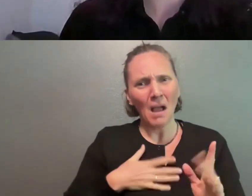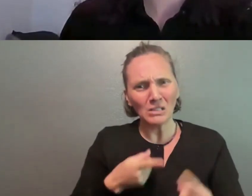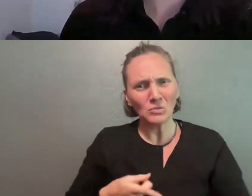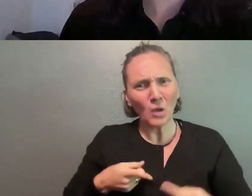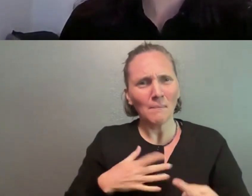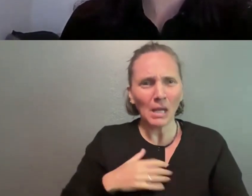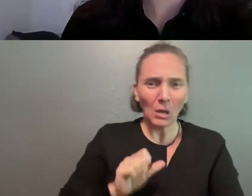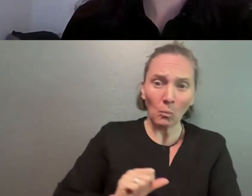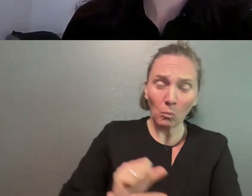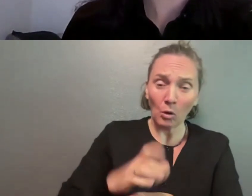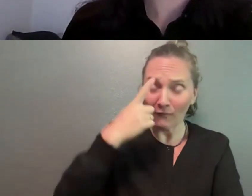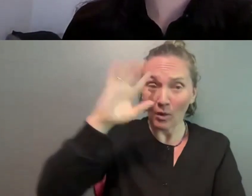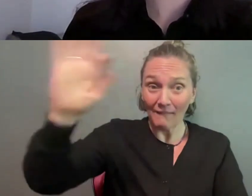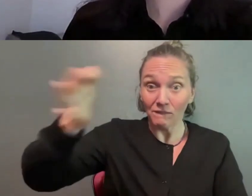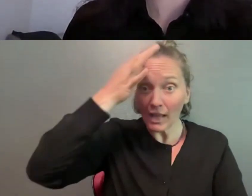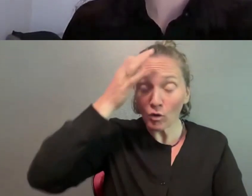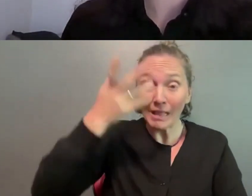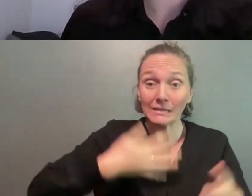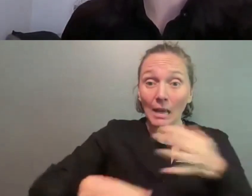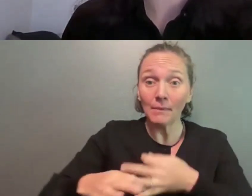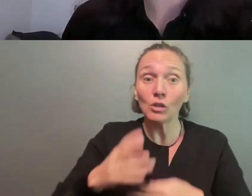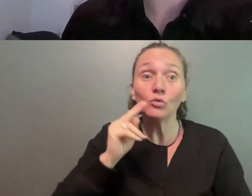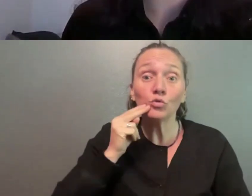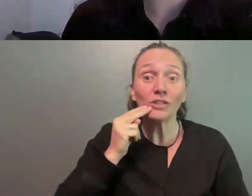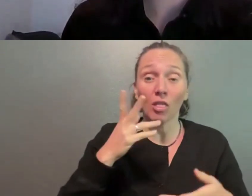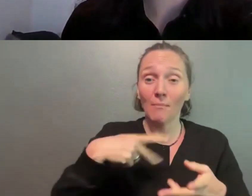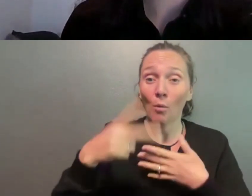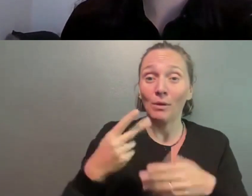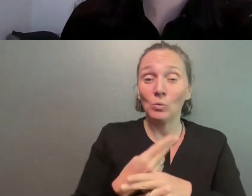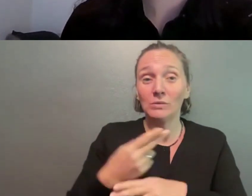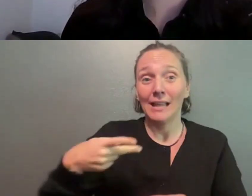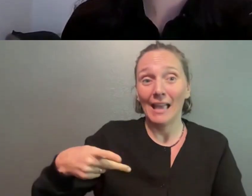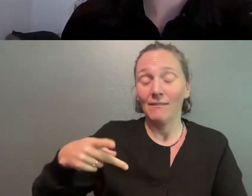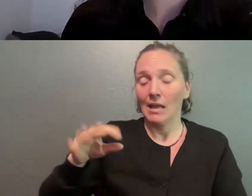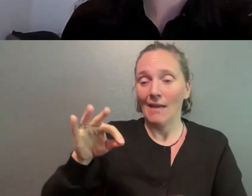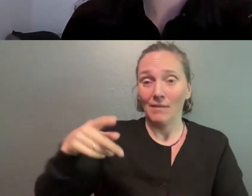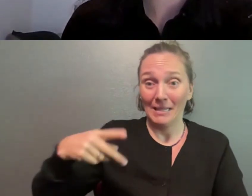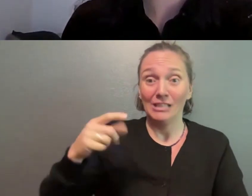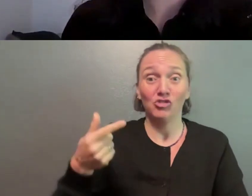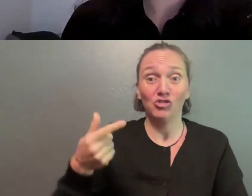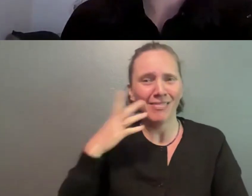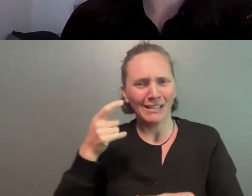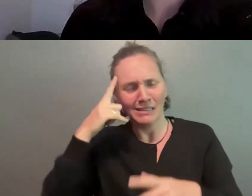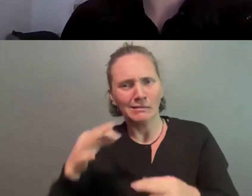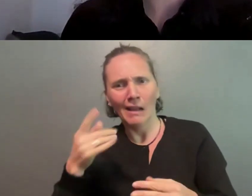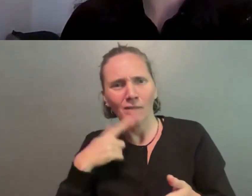Supplemental Nutrition Programs, which use the FPG to determine eligibility, someone focusing on advancing equity in the programs.